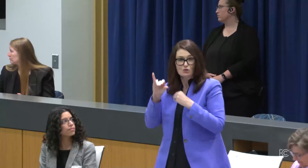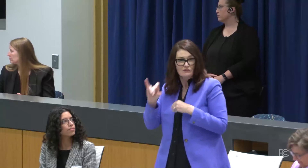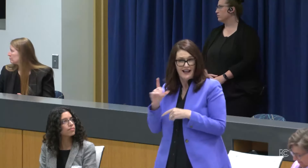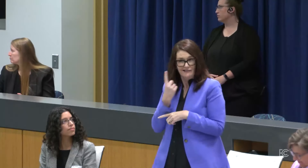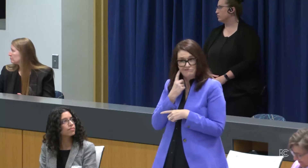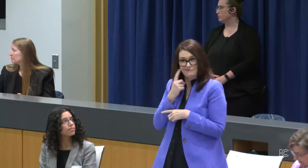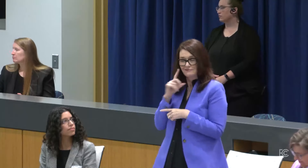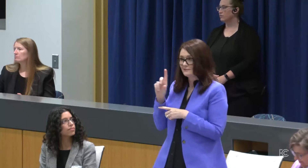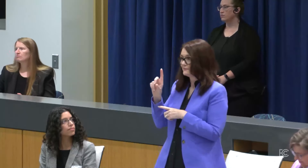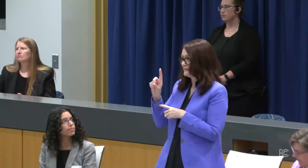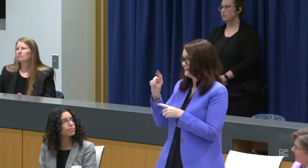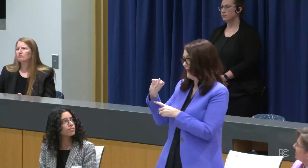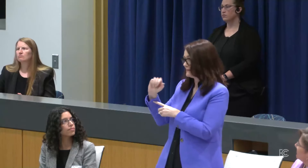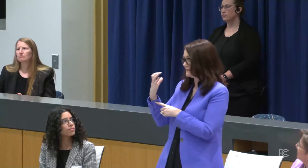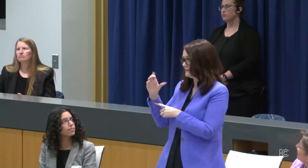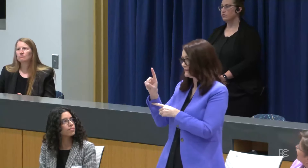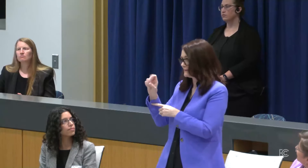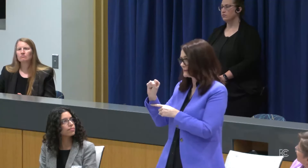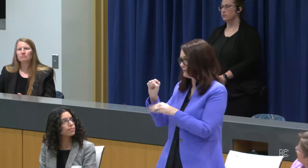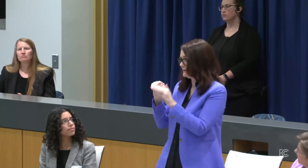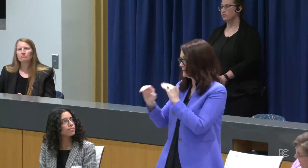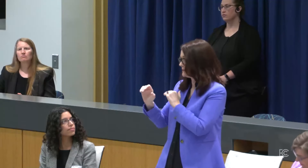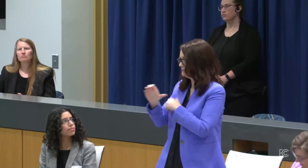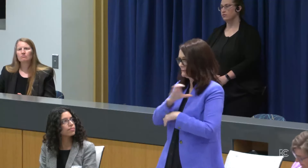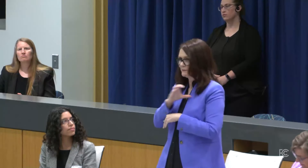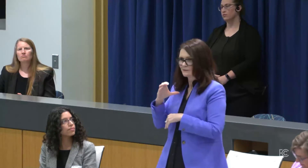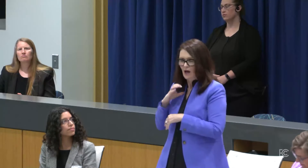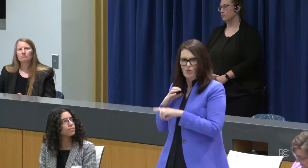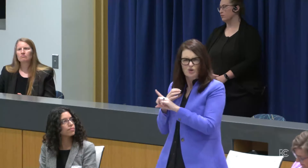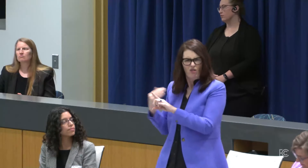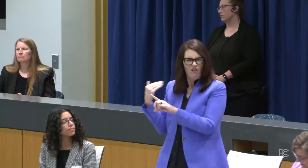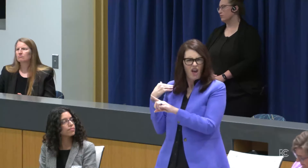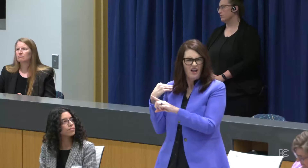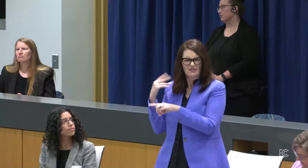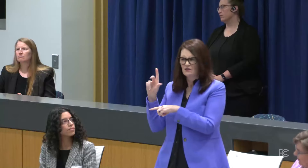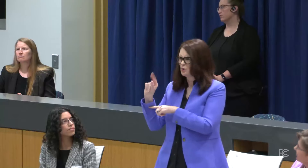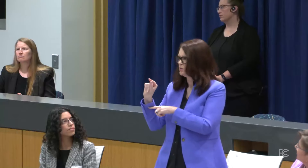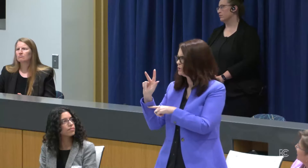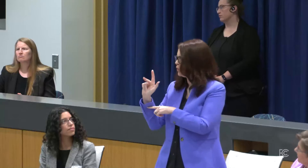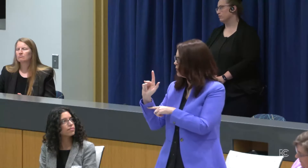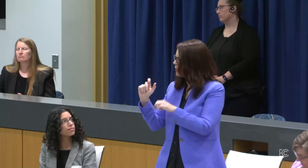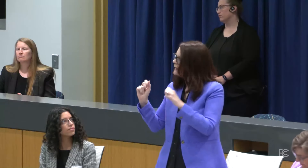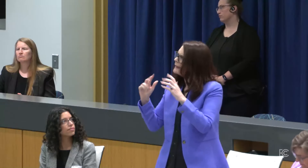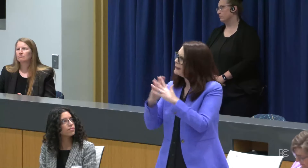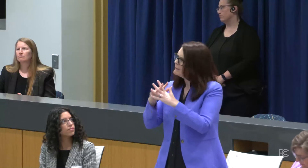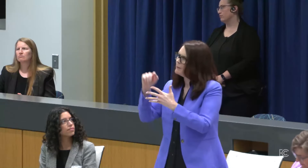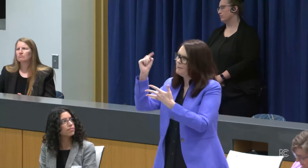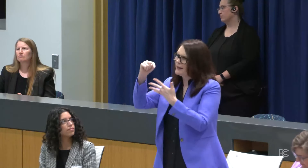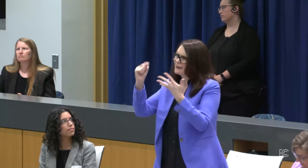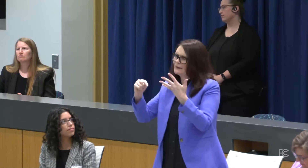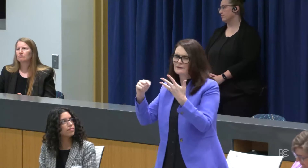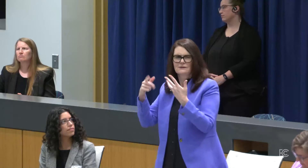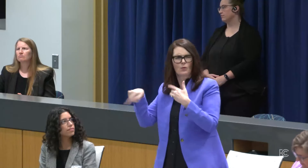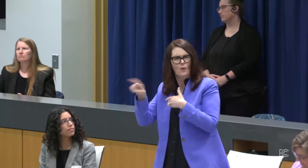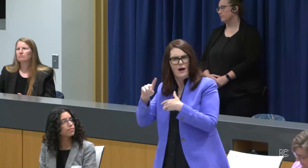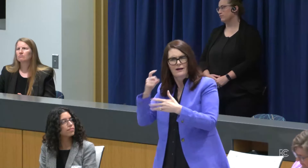LIKE TO EMPHASIZE THAT PROVIDERS, OTHER INDUSTRY, VRS IS IMPORTANT. IT DOES HAVE A PLACE BUT YOU JUST HAVE TO THINK ABOUT OUR LANGUAGE AND PROVIDING